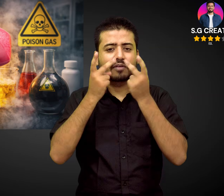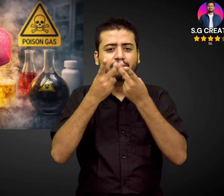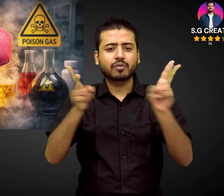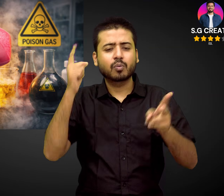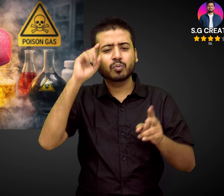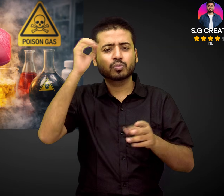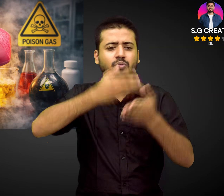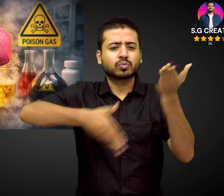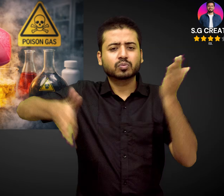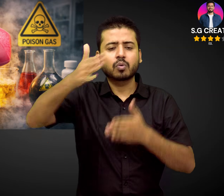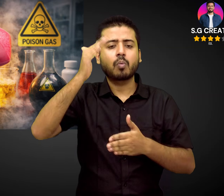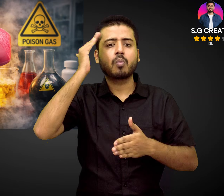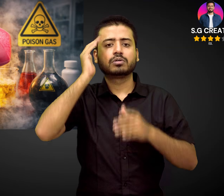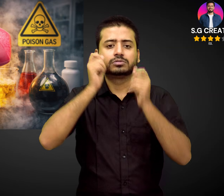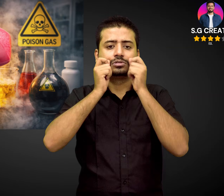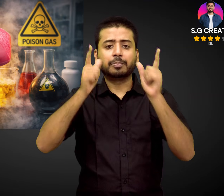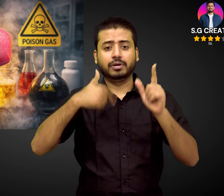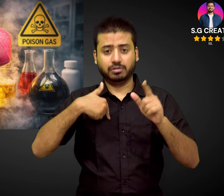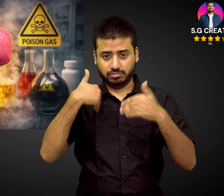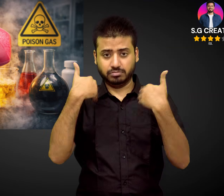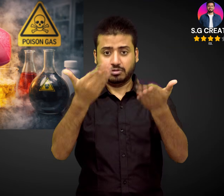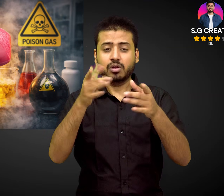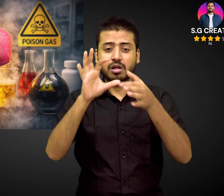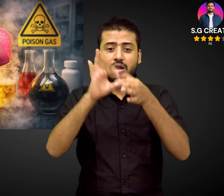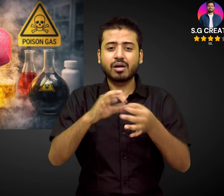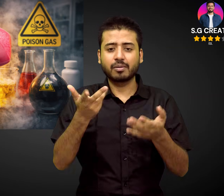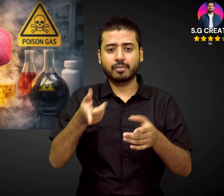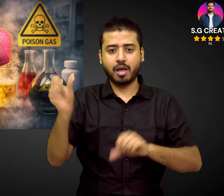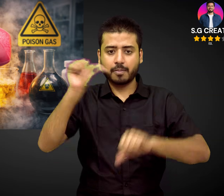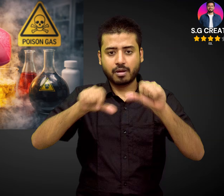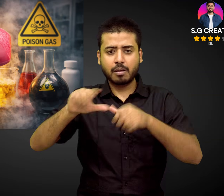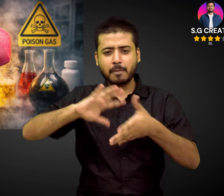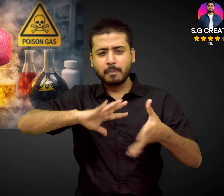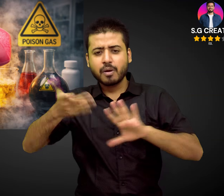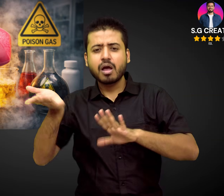structural ingredients are designed to be solid at room temperature, but possess relatively low